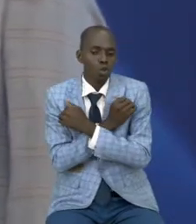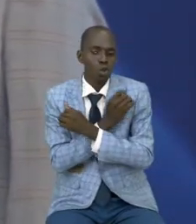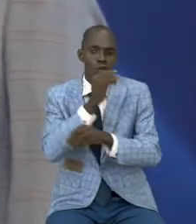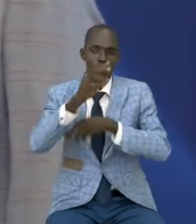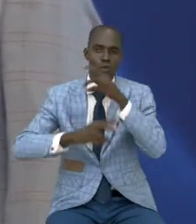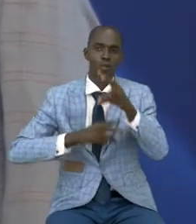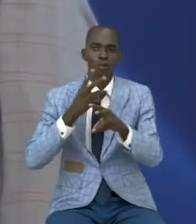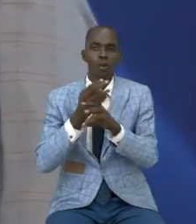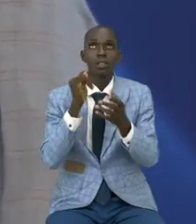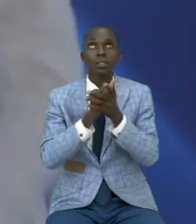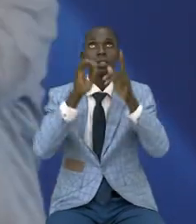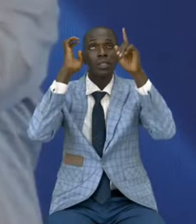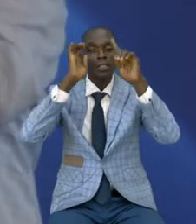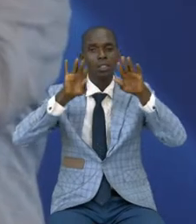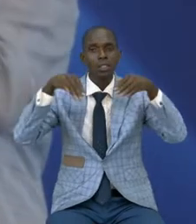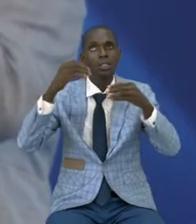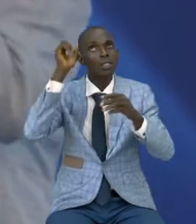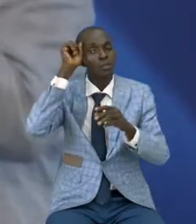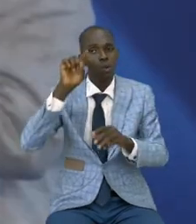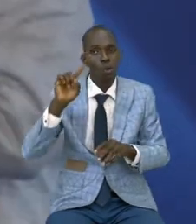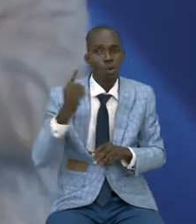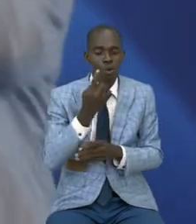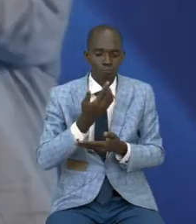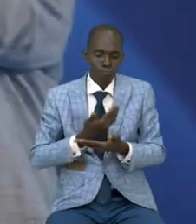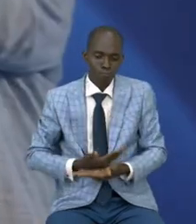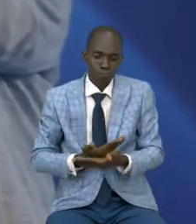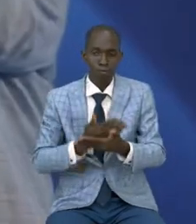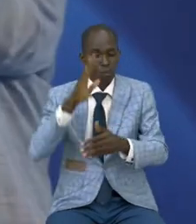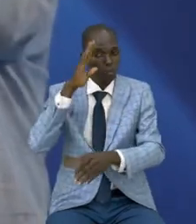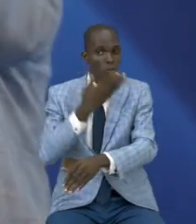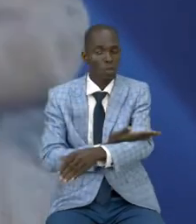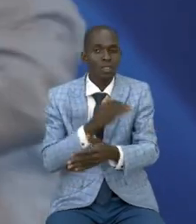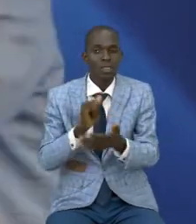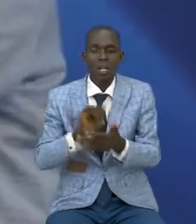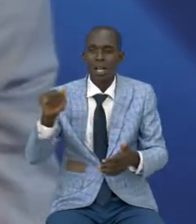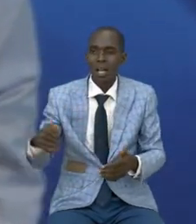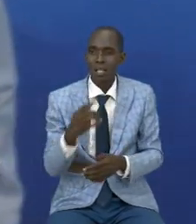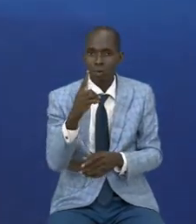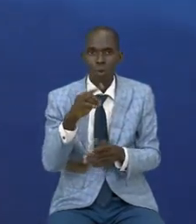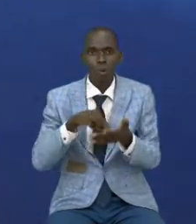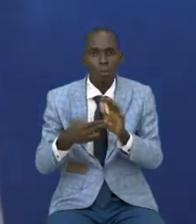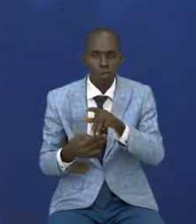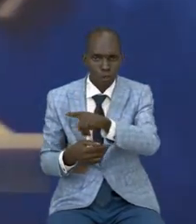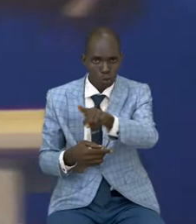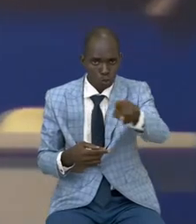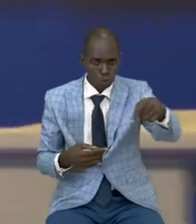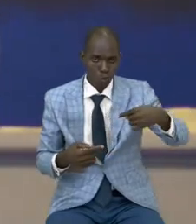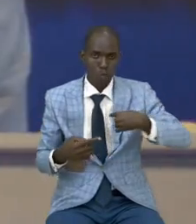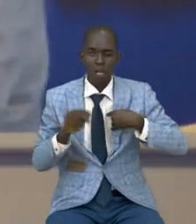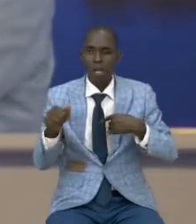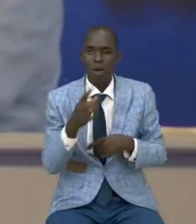only begotten son that whosoever that's you there that's real there whosoever believes in